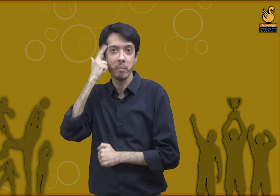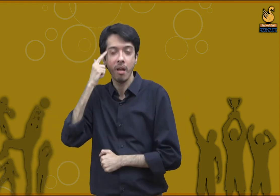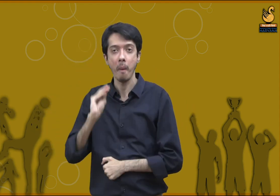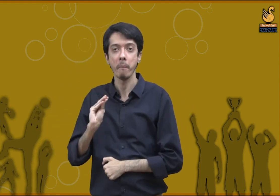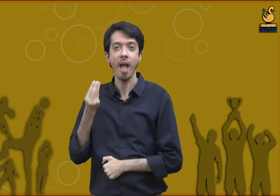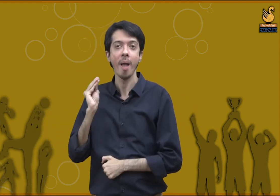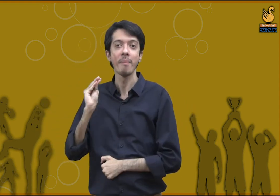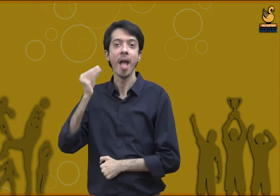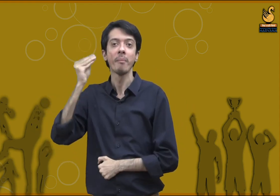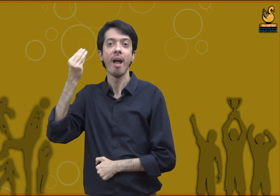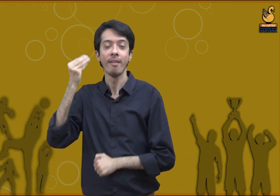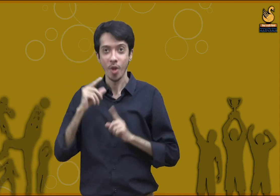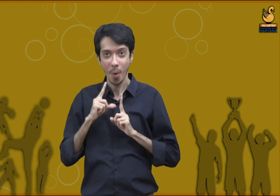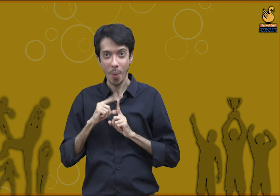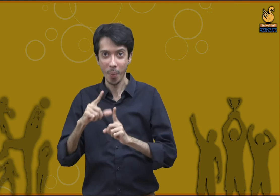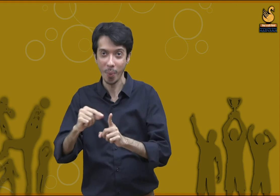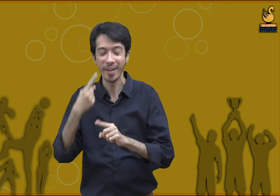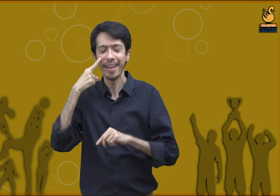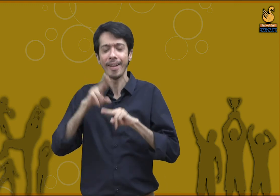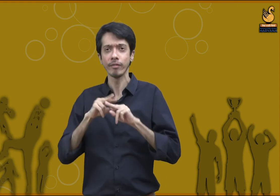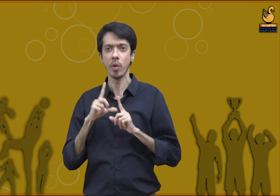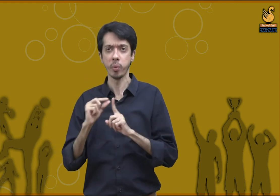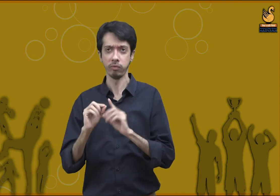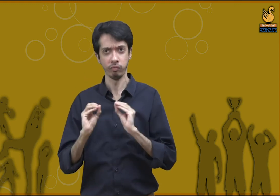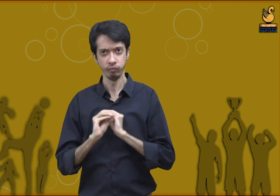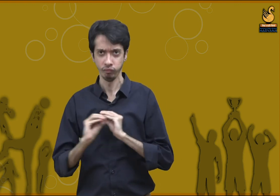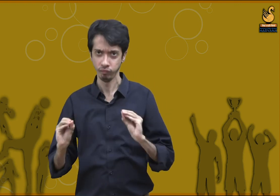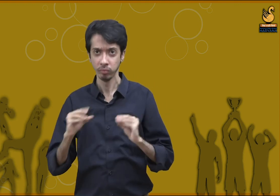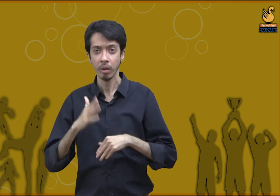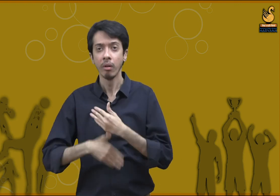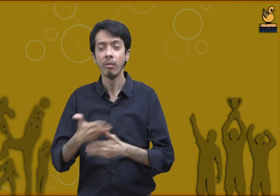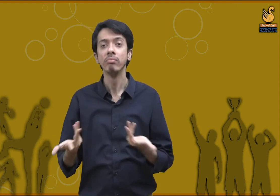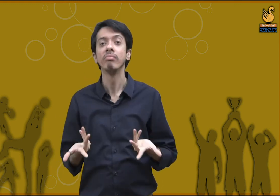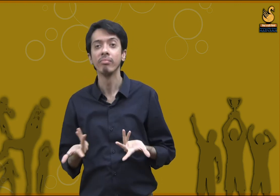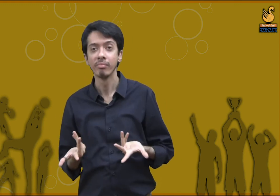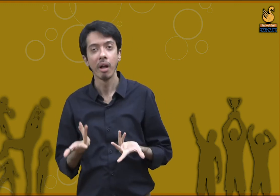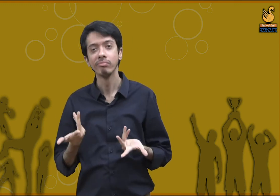important for mental development. If our body will not function well then it will be difficult for us